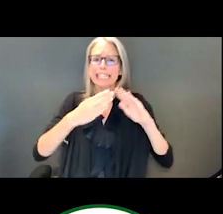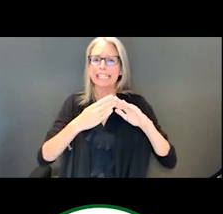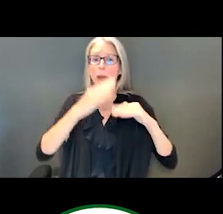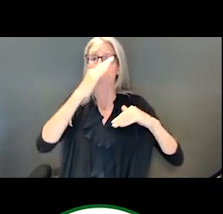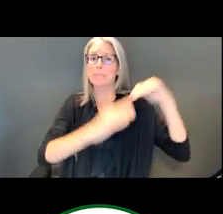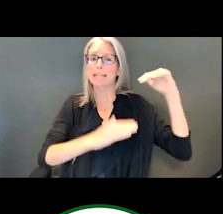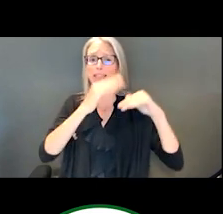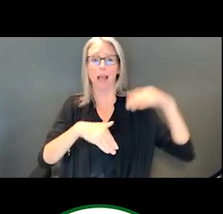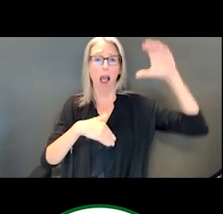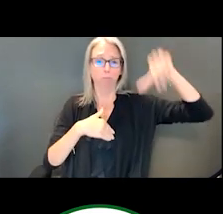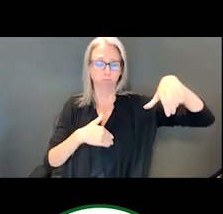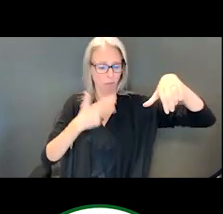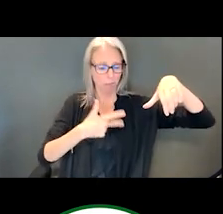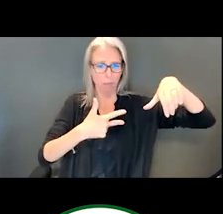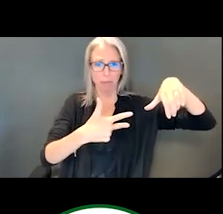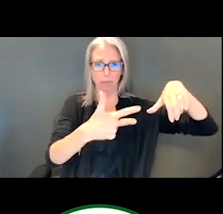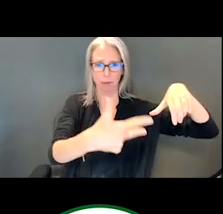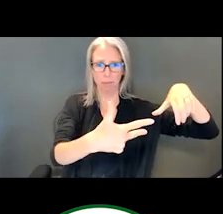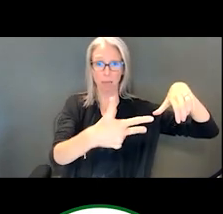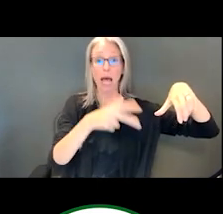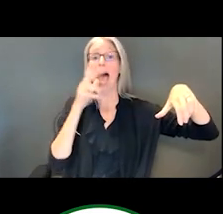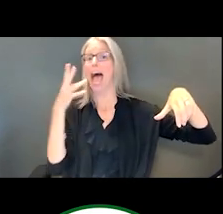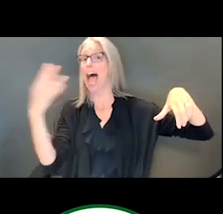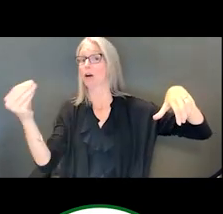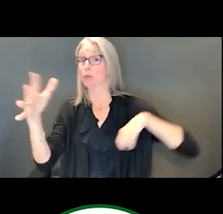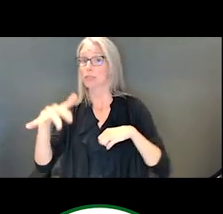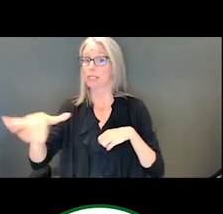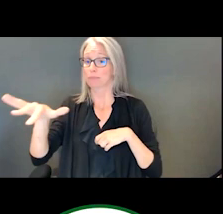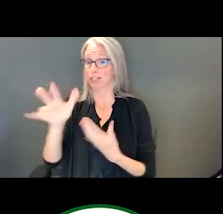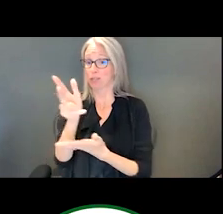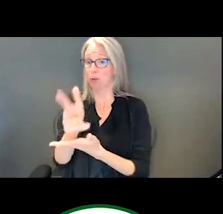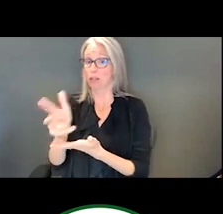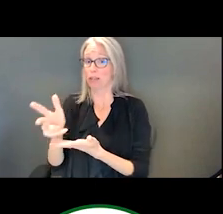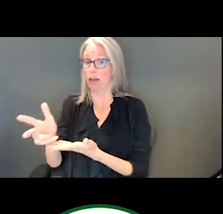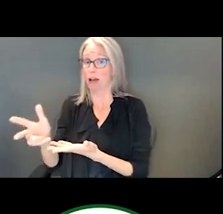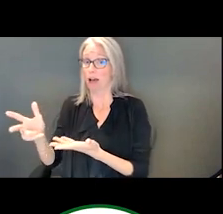lines on the ground to show where person should park, which is fine if the site is not busy,